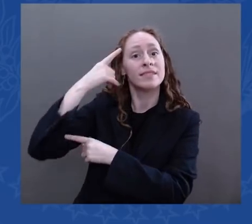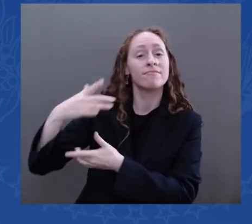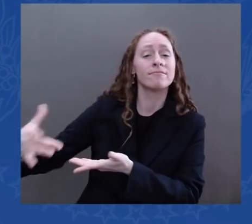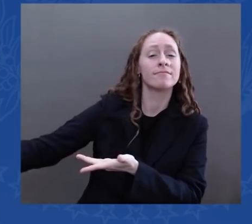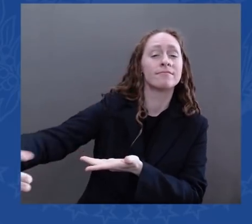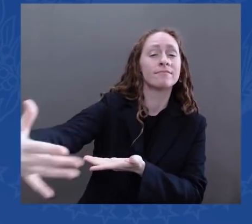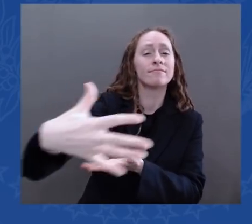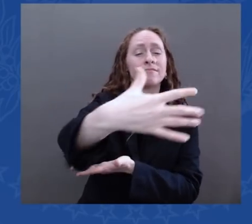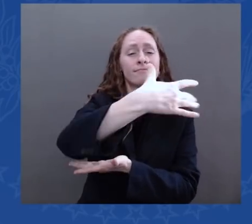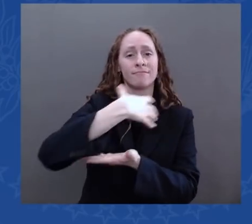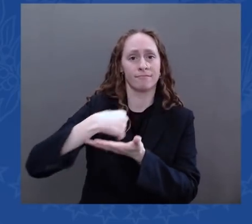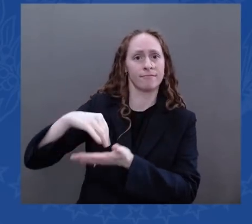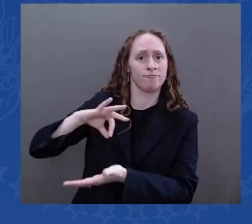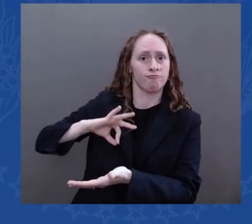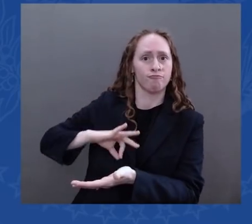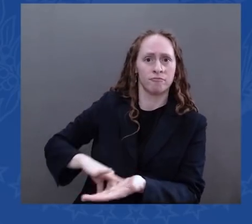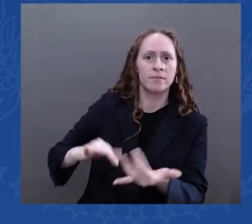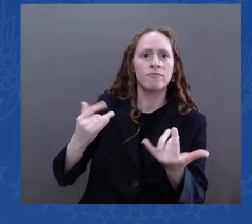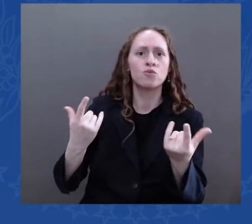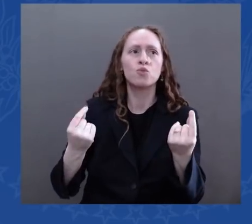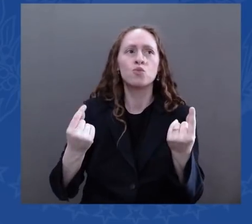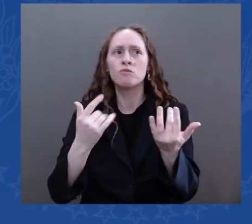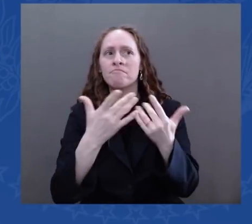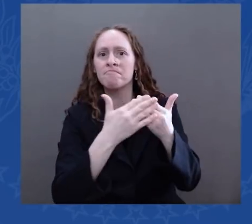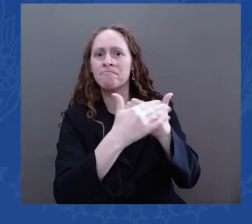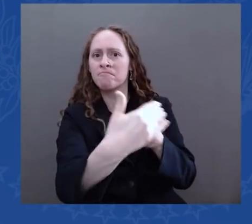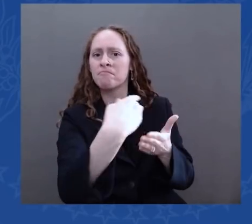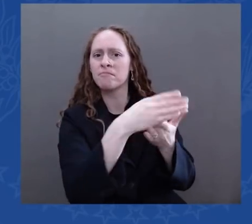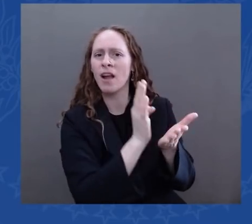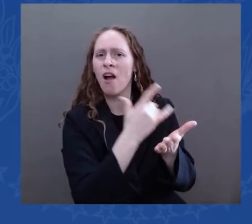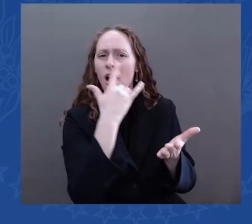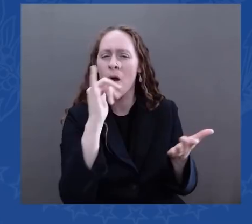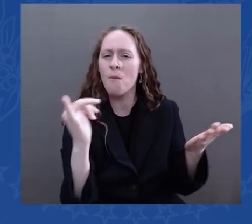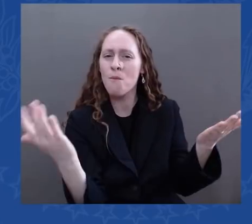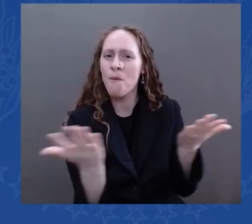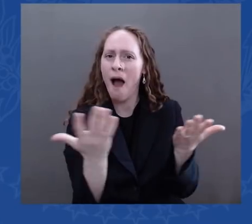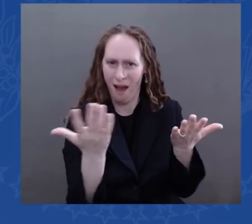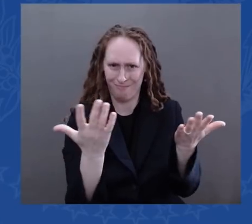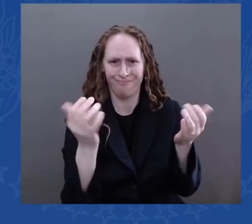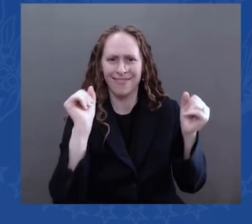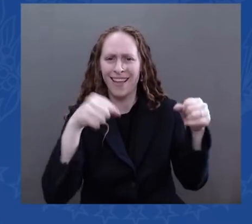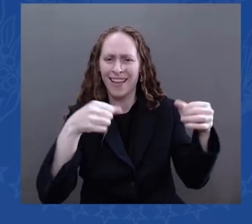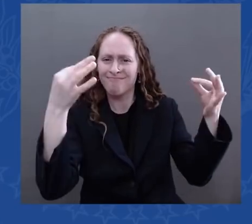has made it possible for us to responsibly and significantly cut back on emergency spending.